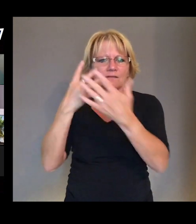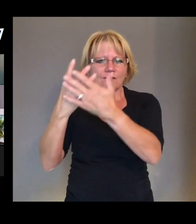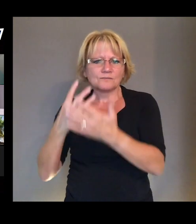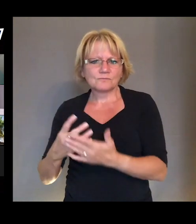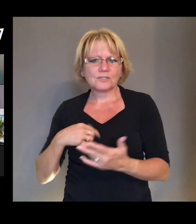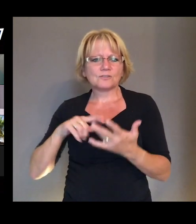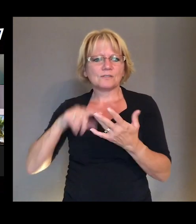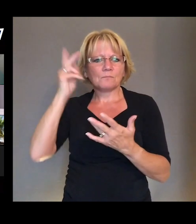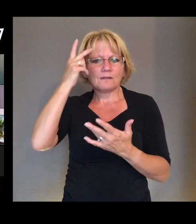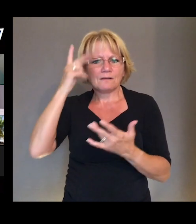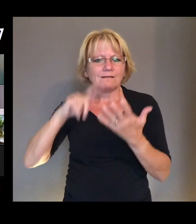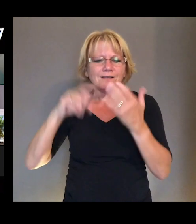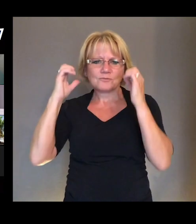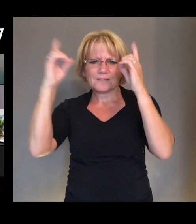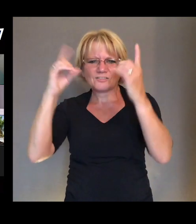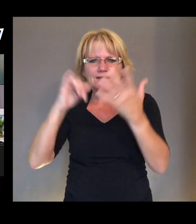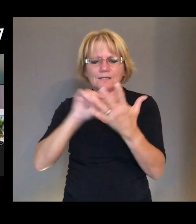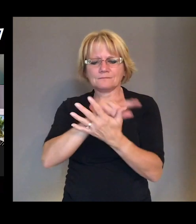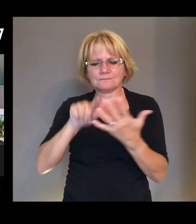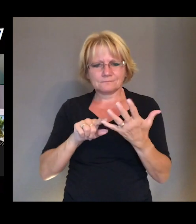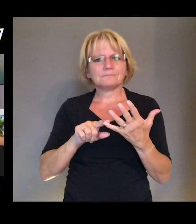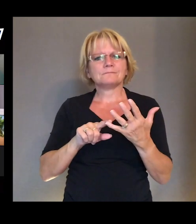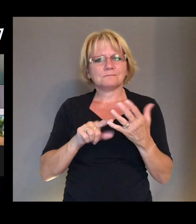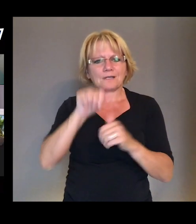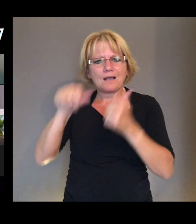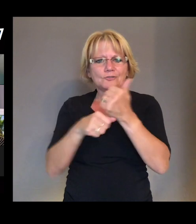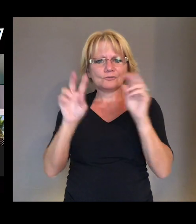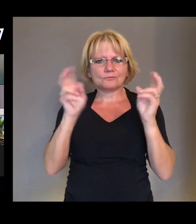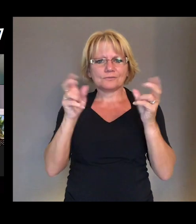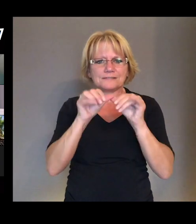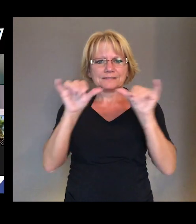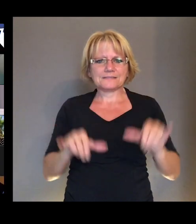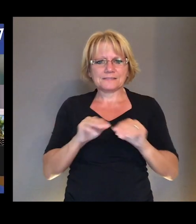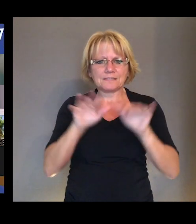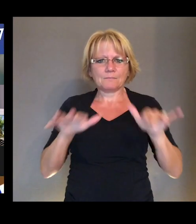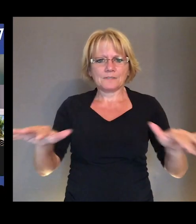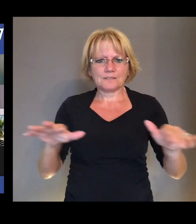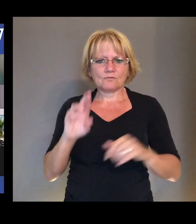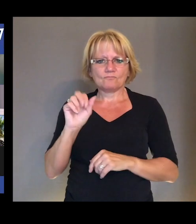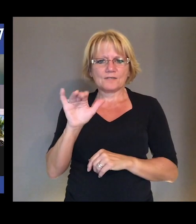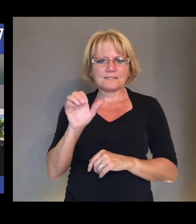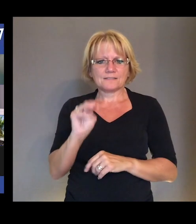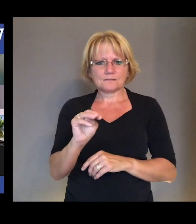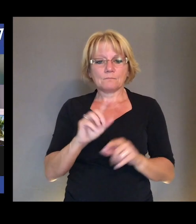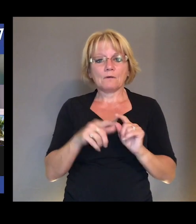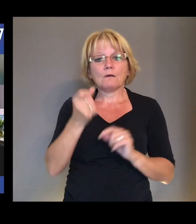political representation and education are all examples of systemic racism. Unfortunately, the biggest challenge is systemic racism